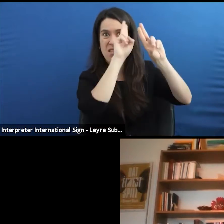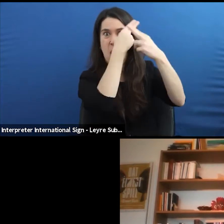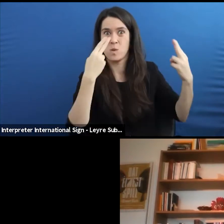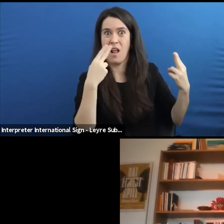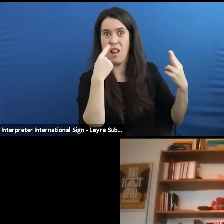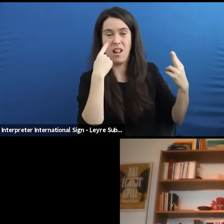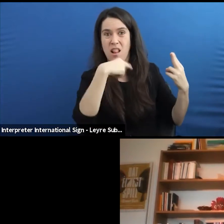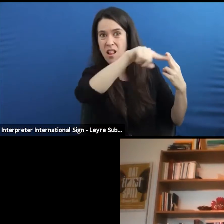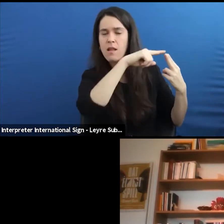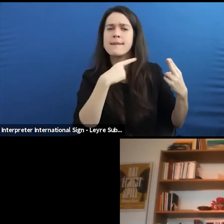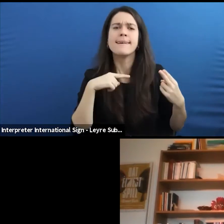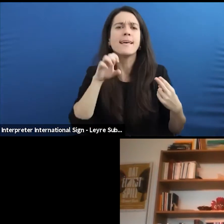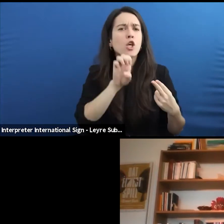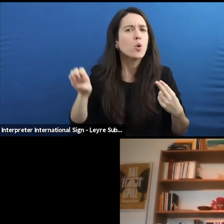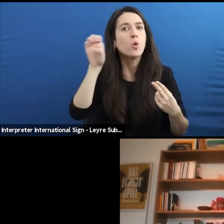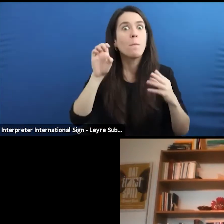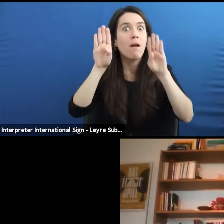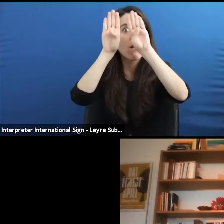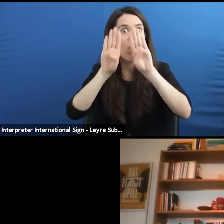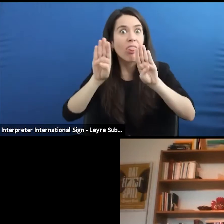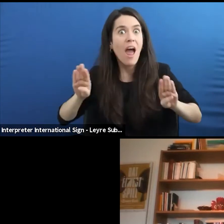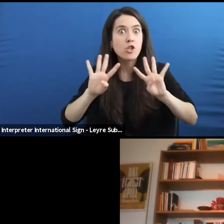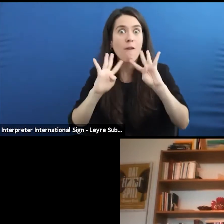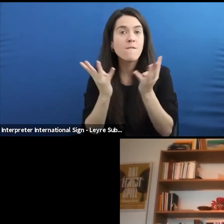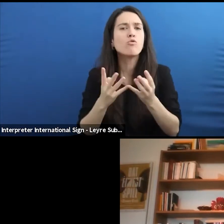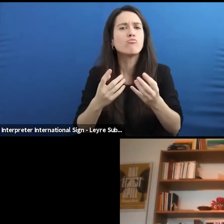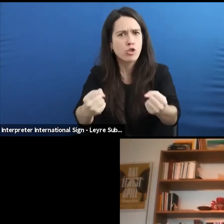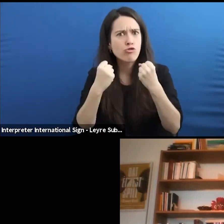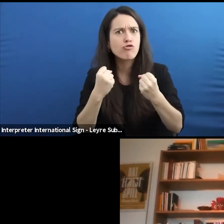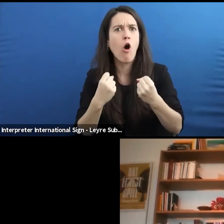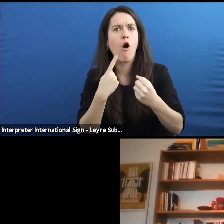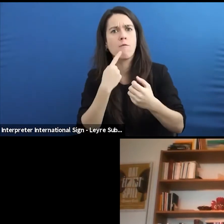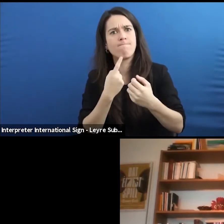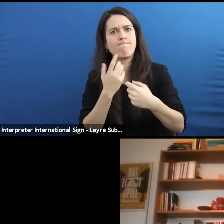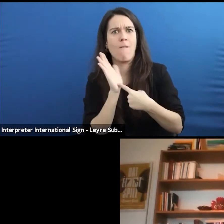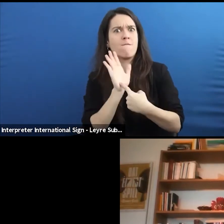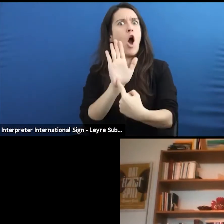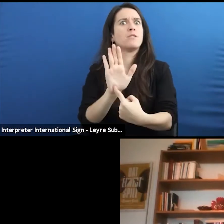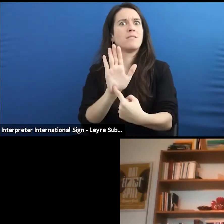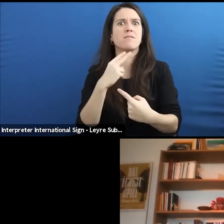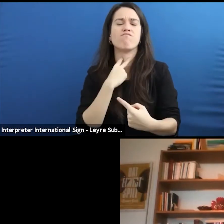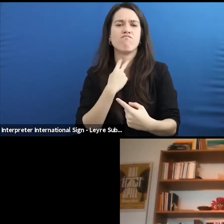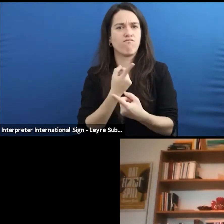strong voice in Europe for our sector. Yesterday we heard from the European commission through